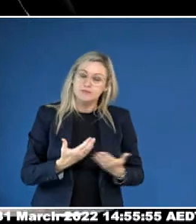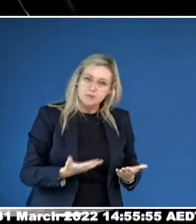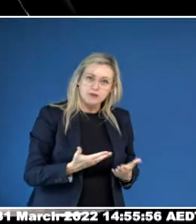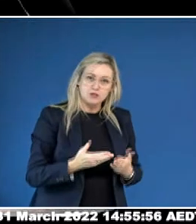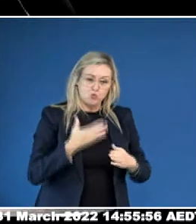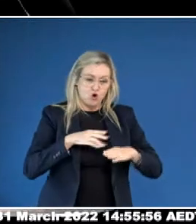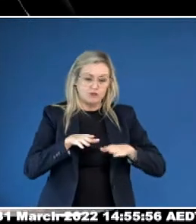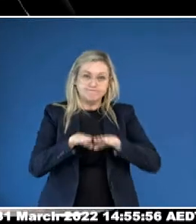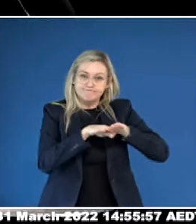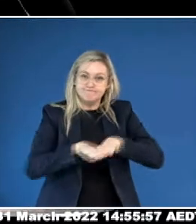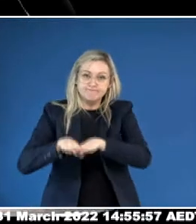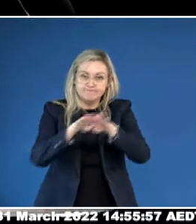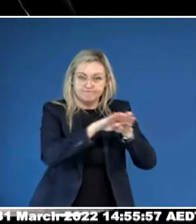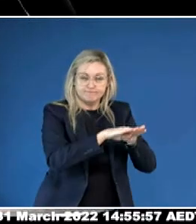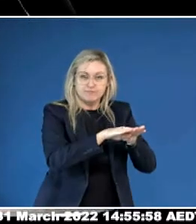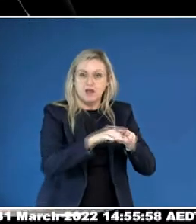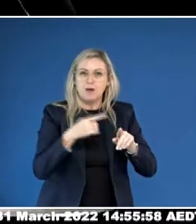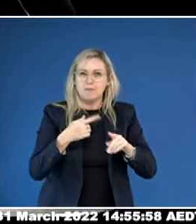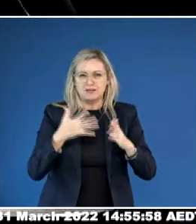the sense that just sort of having a legal definition might not be enough.